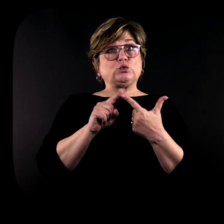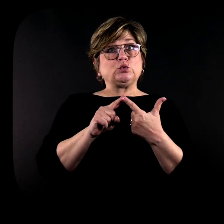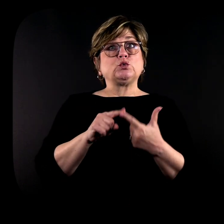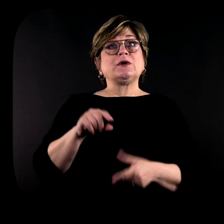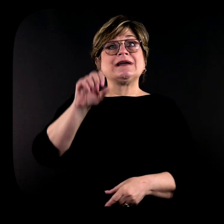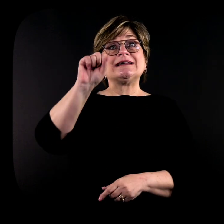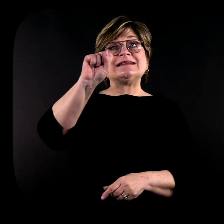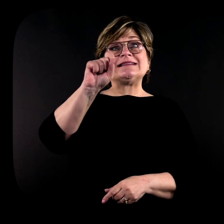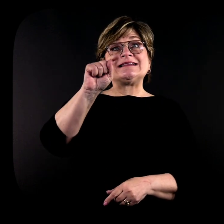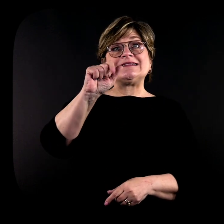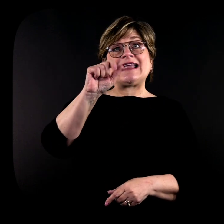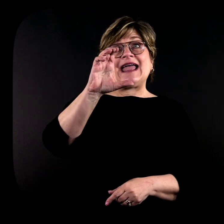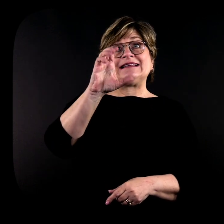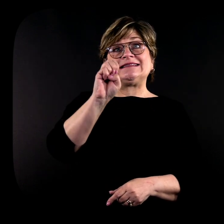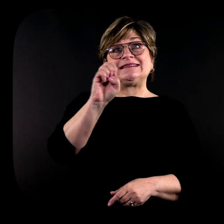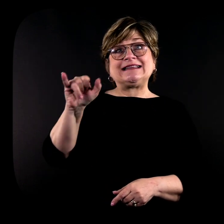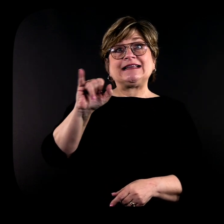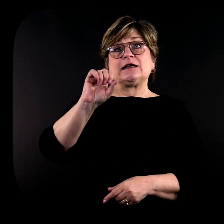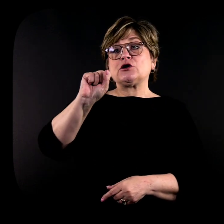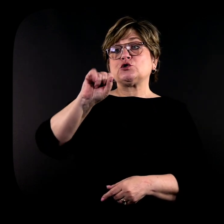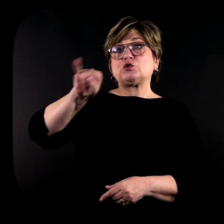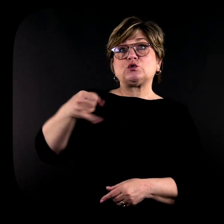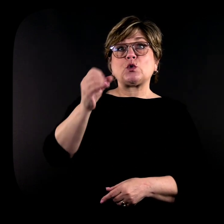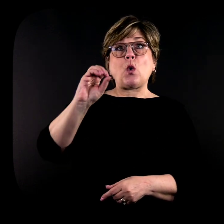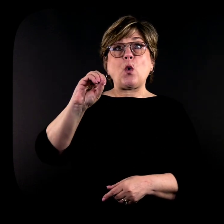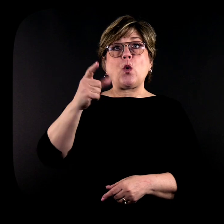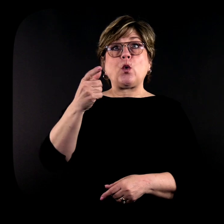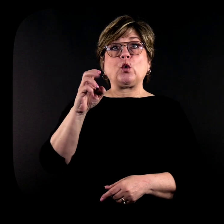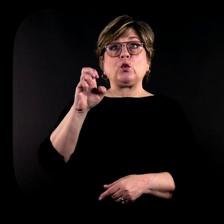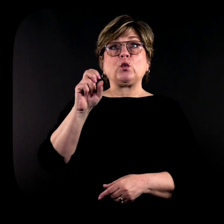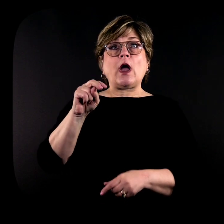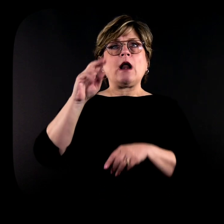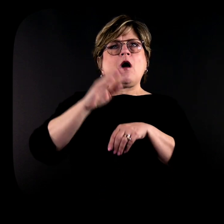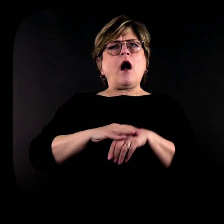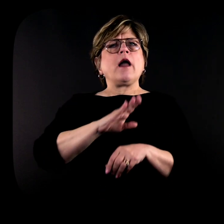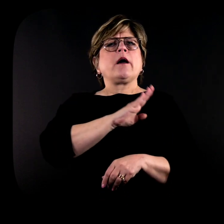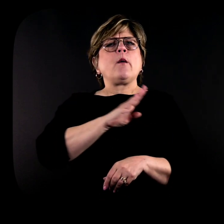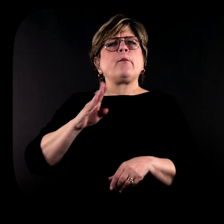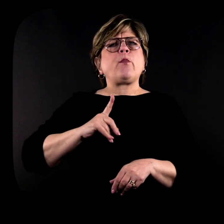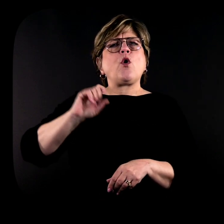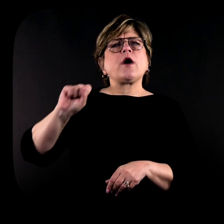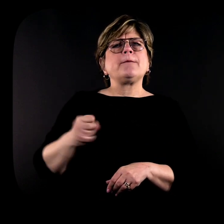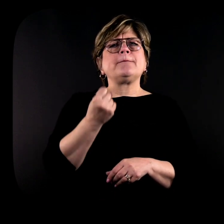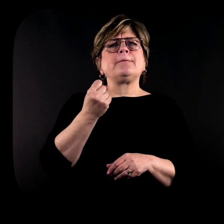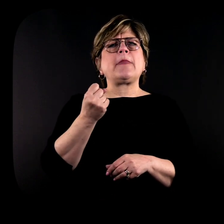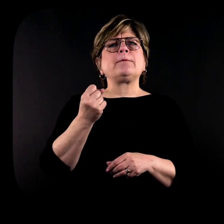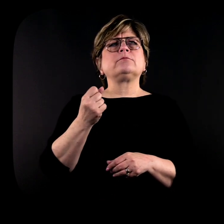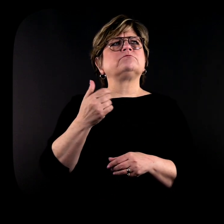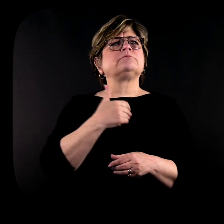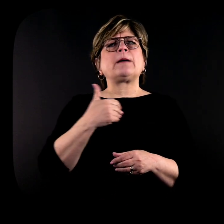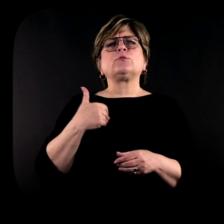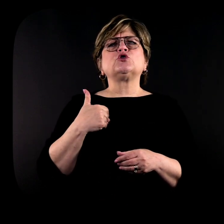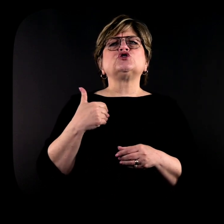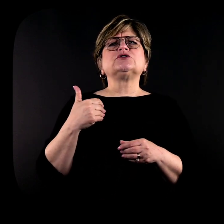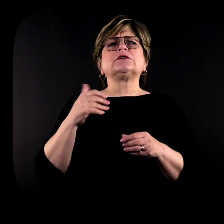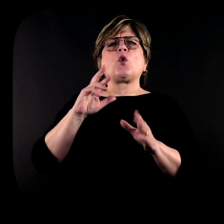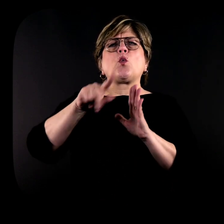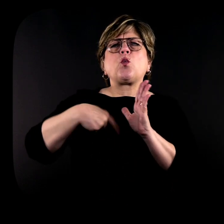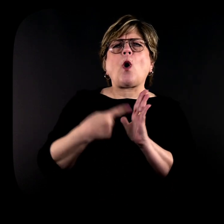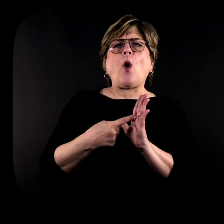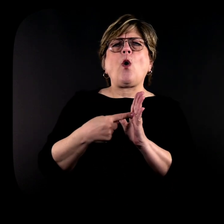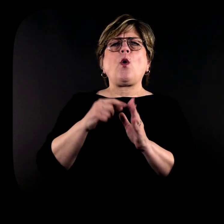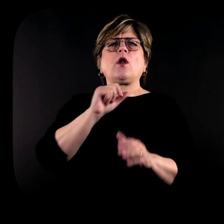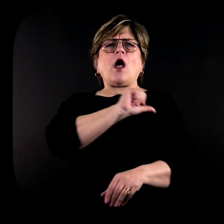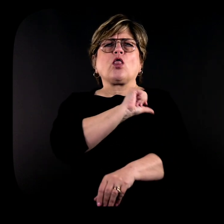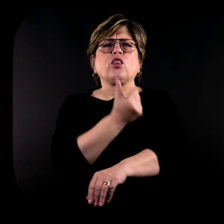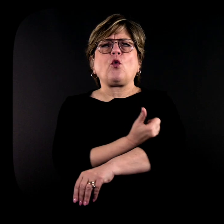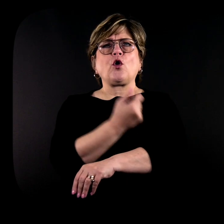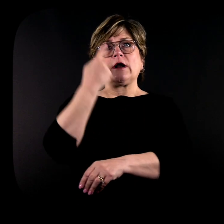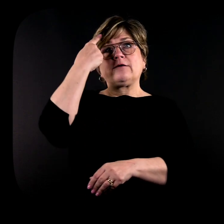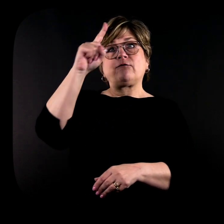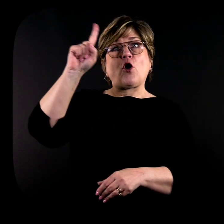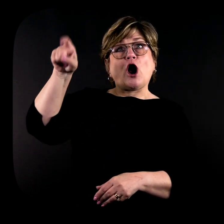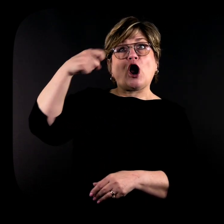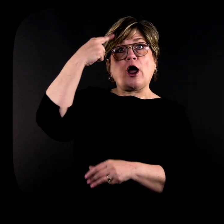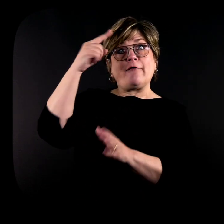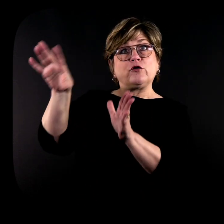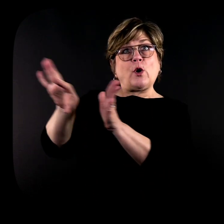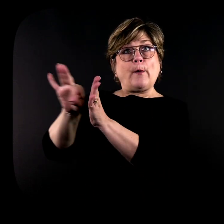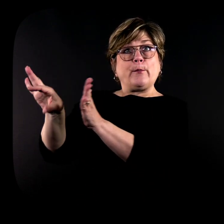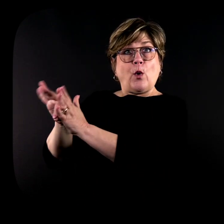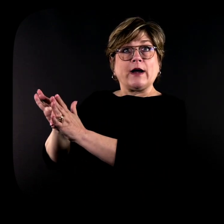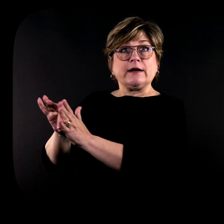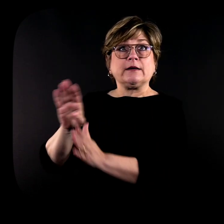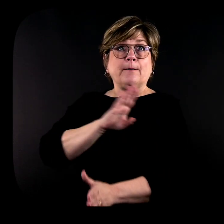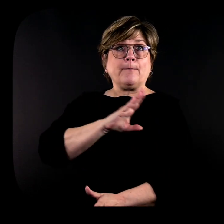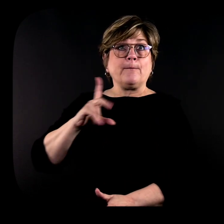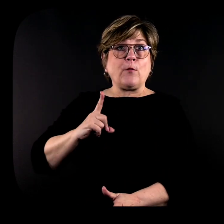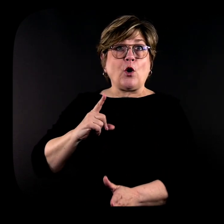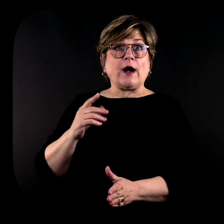2) Stacey Sjogren on board member’s role and authority for governor appointed board members